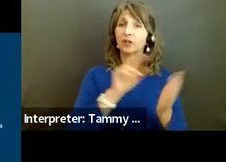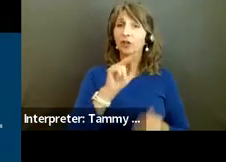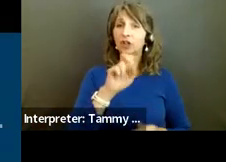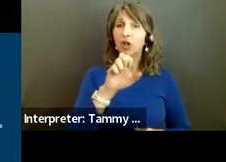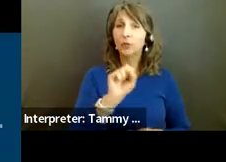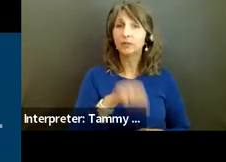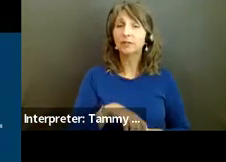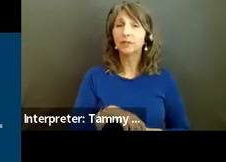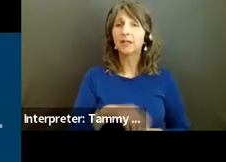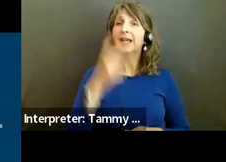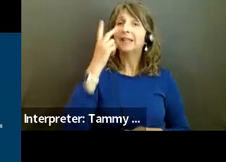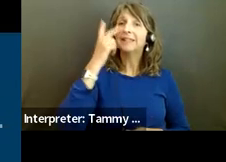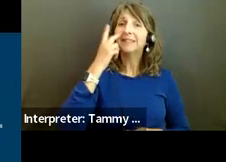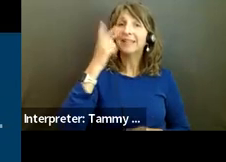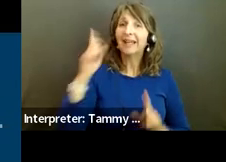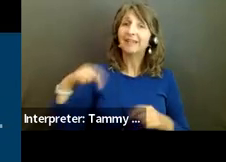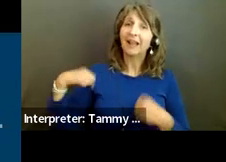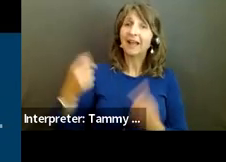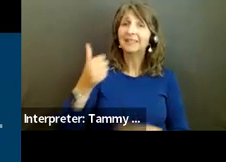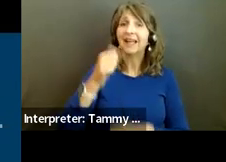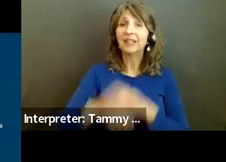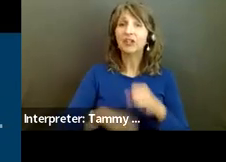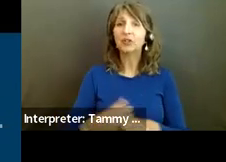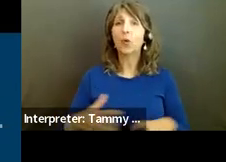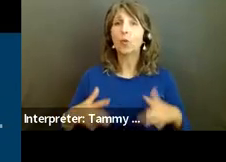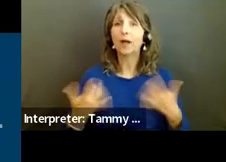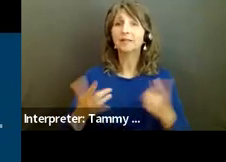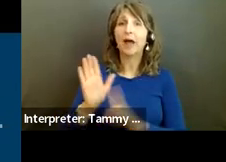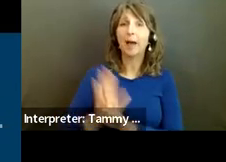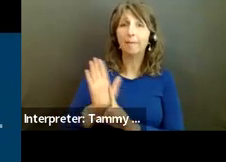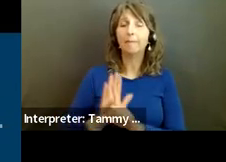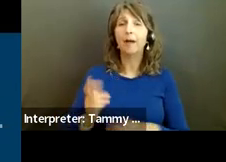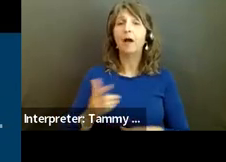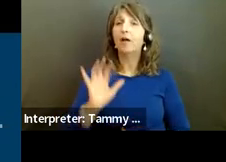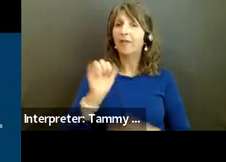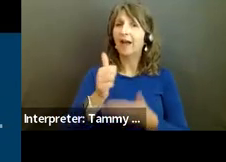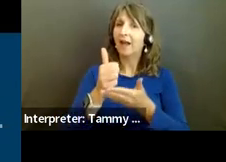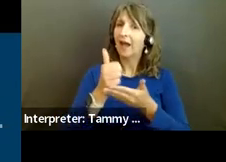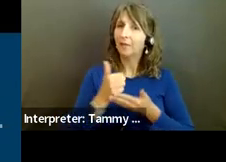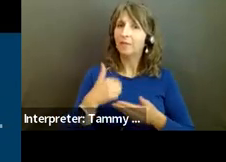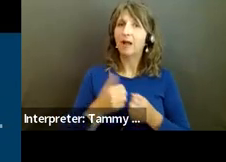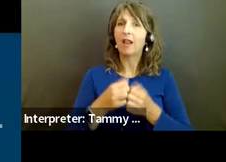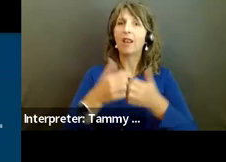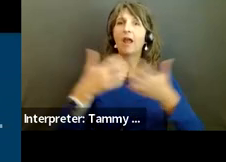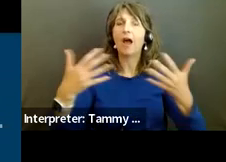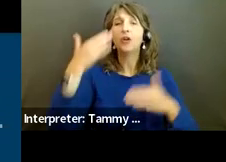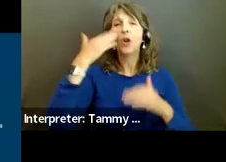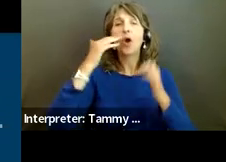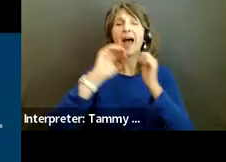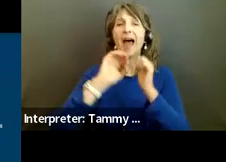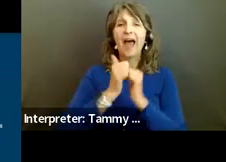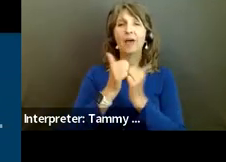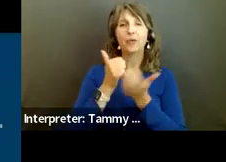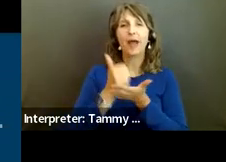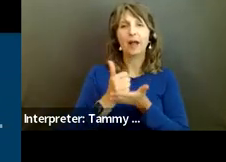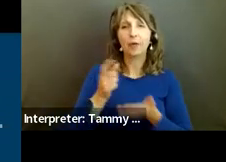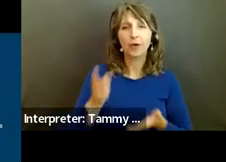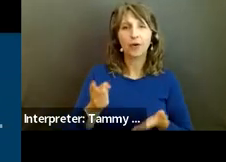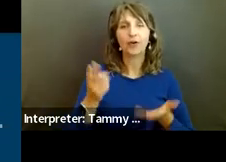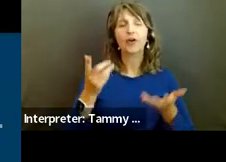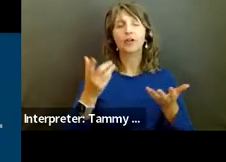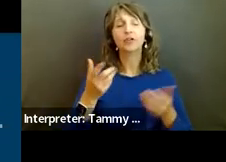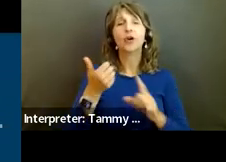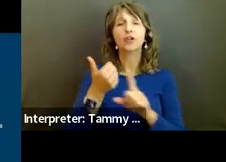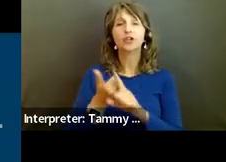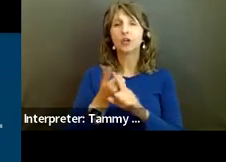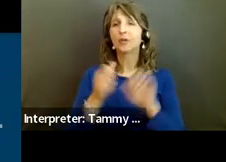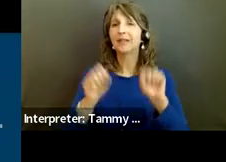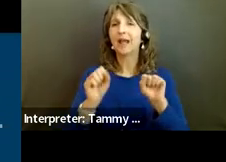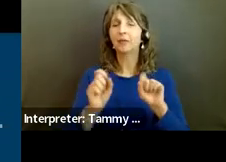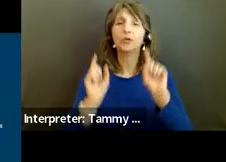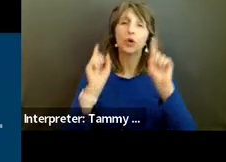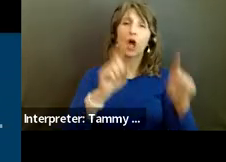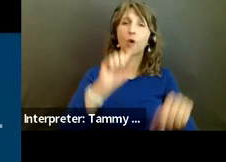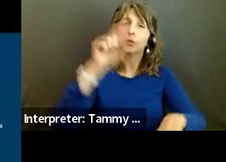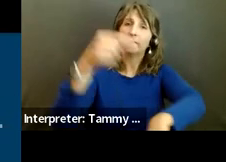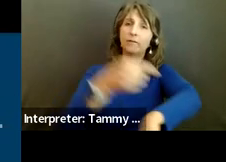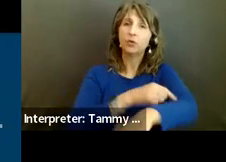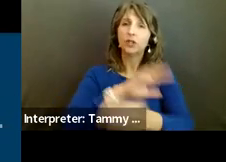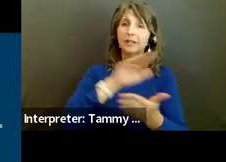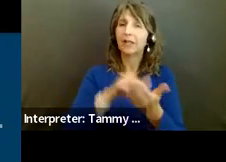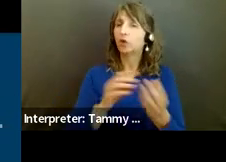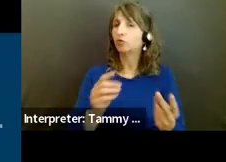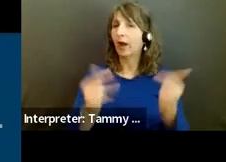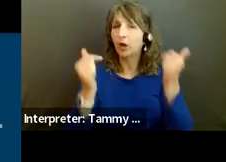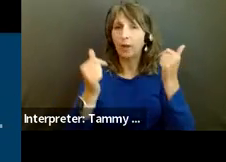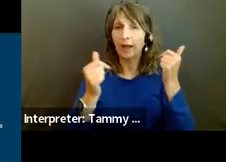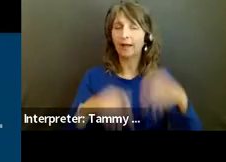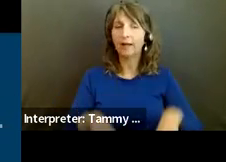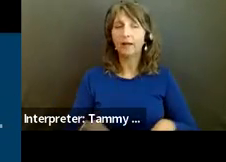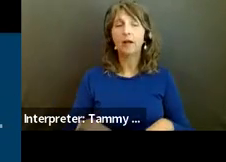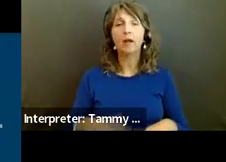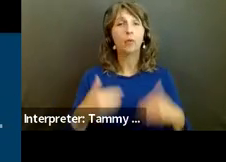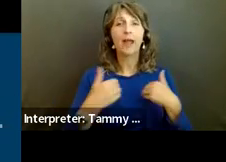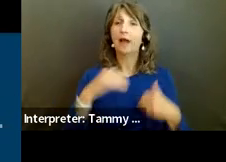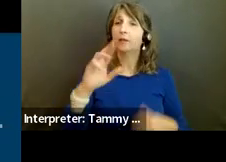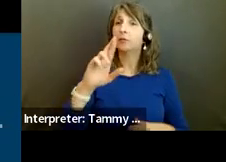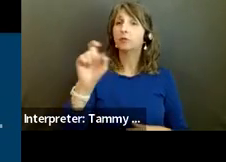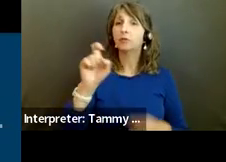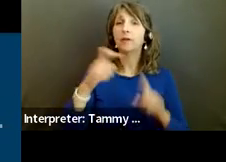So she was able to be rapidly connected to an infusion center without extensive workup. We had a prescription from her prior previous provider.